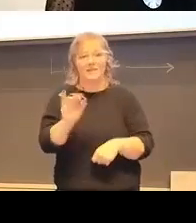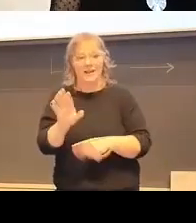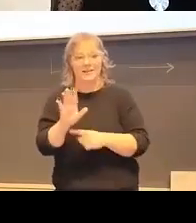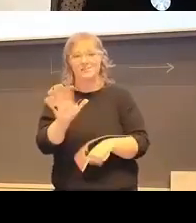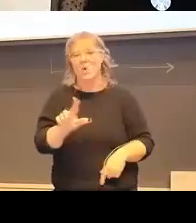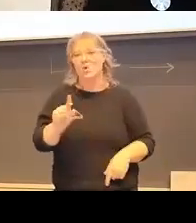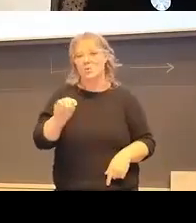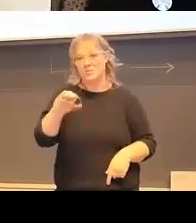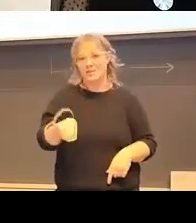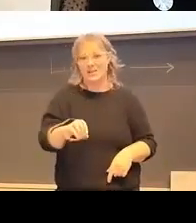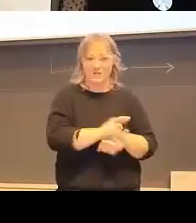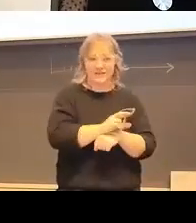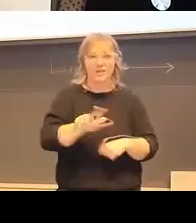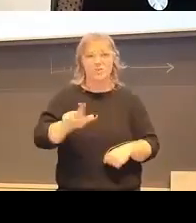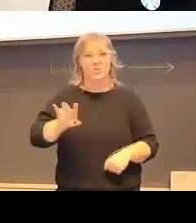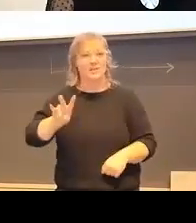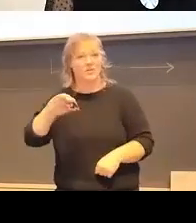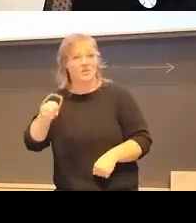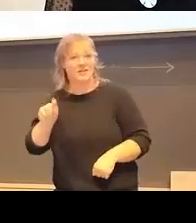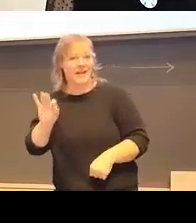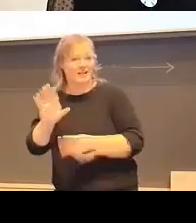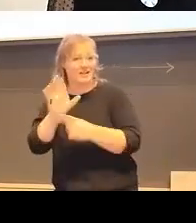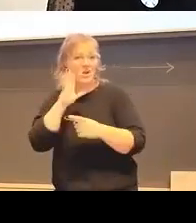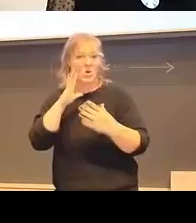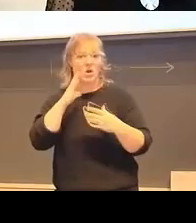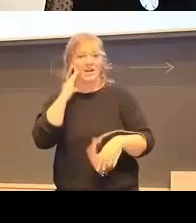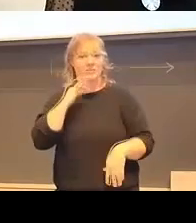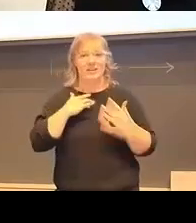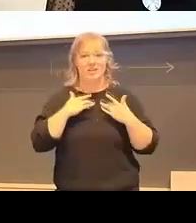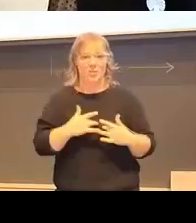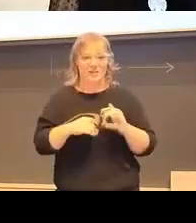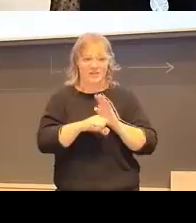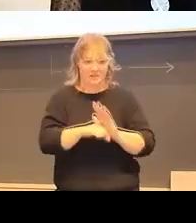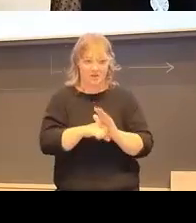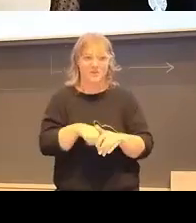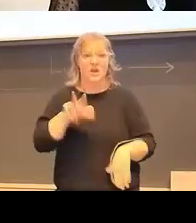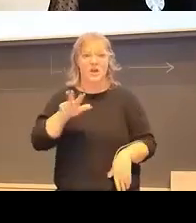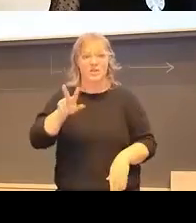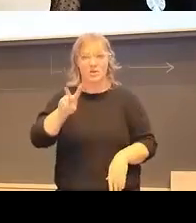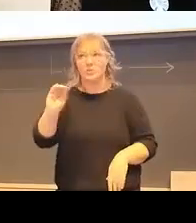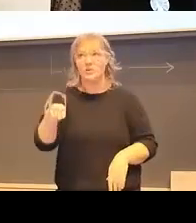and nearly 27% of Faculty were experiencing depressive symptoms 32% of residents and 45%